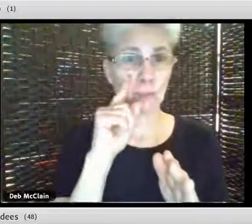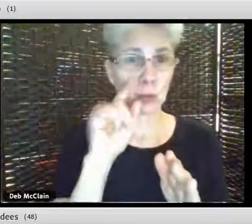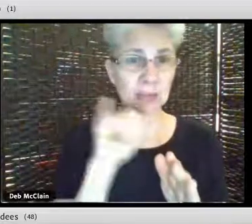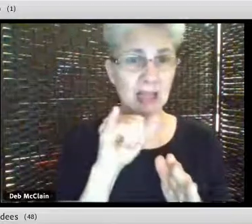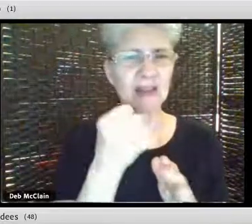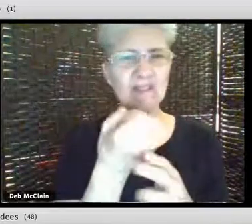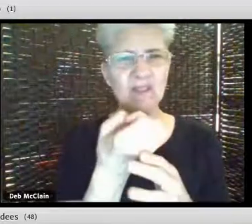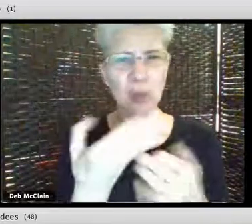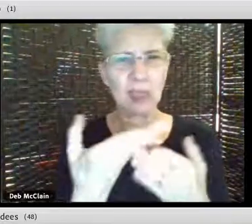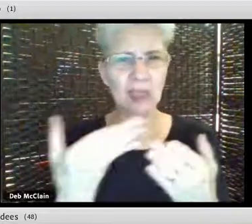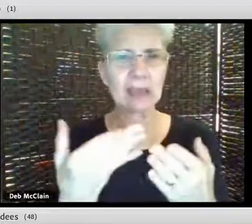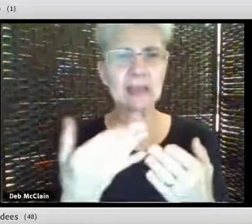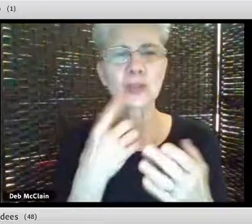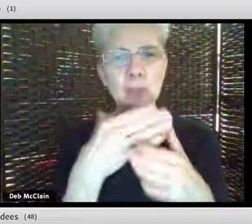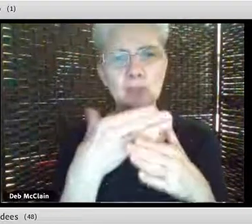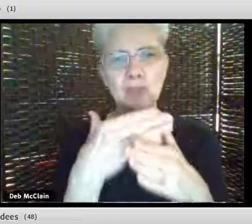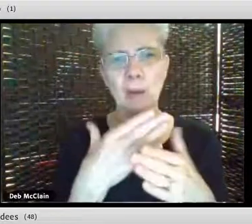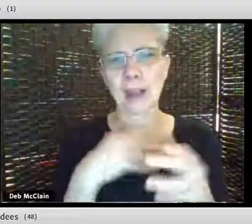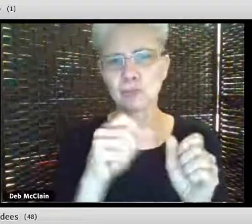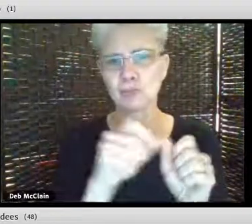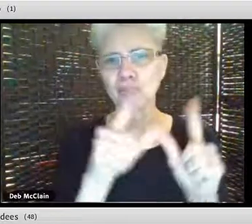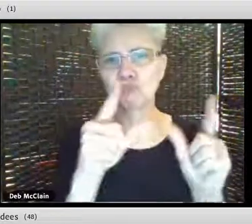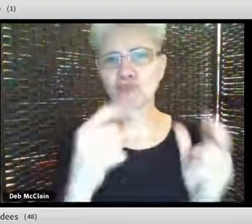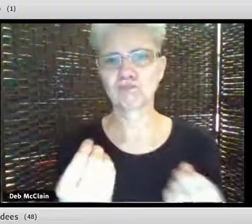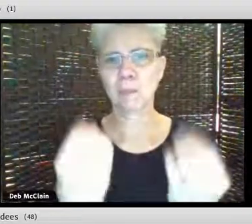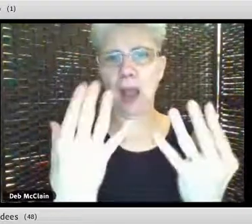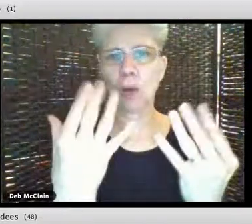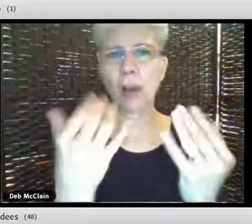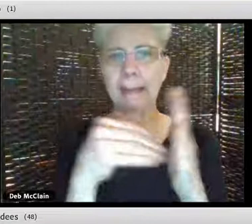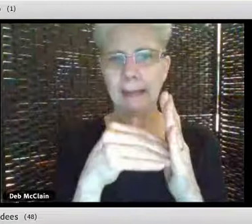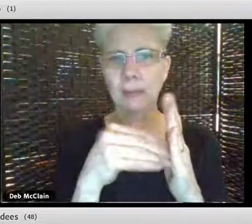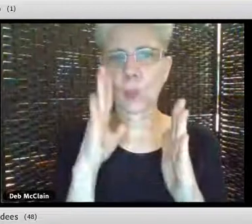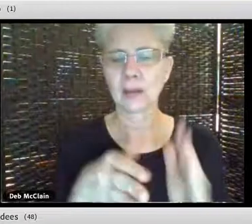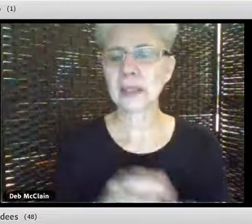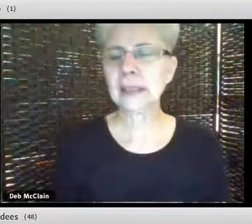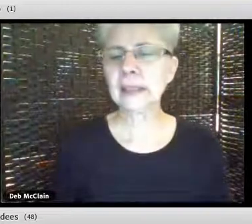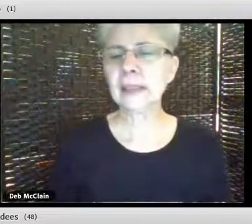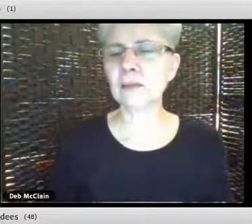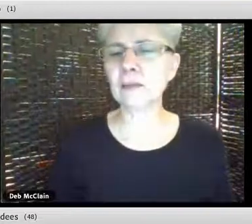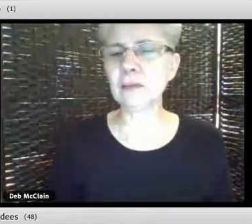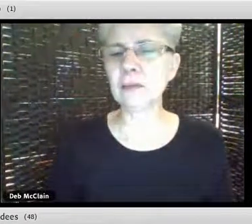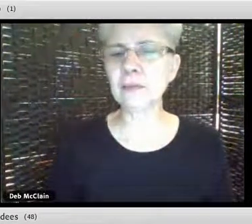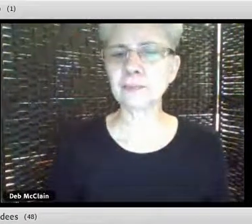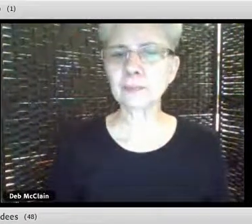and a few of the features there. So I'm going to share my screen again. Just a second there. Give me just a second,